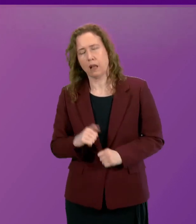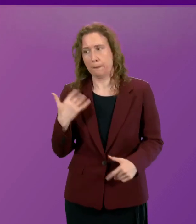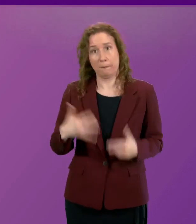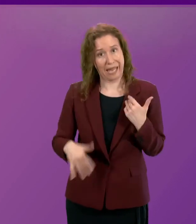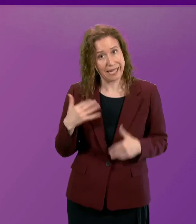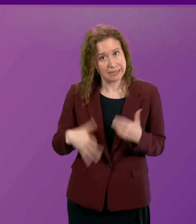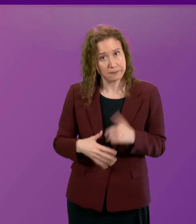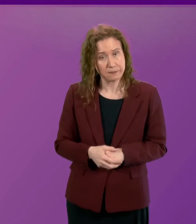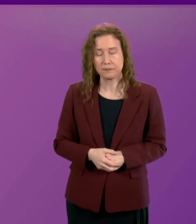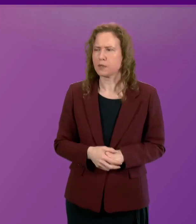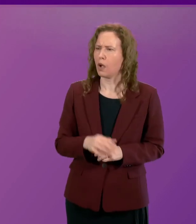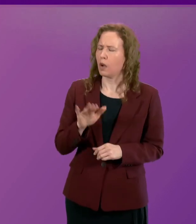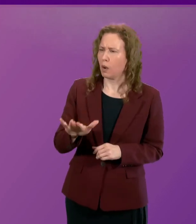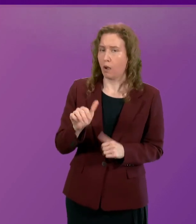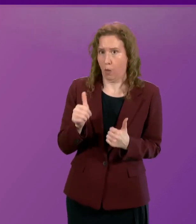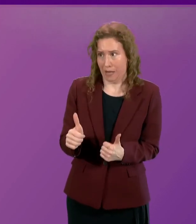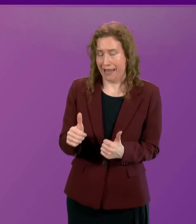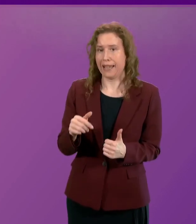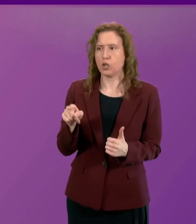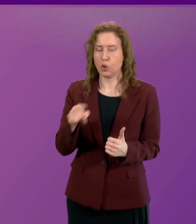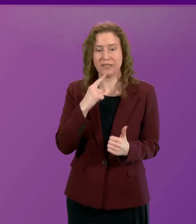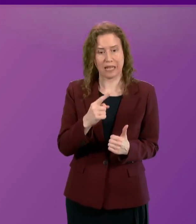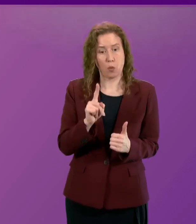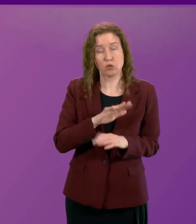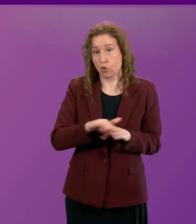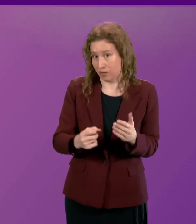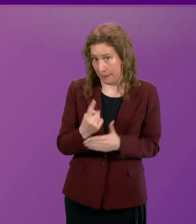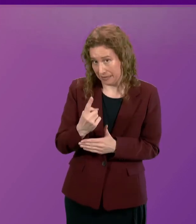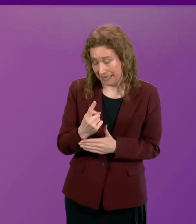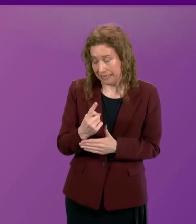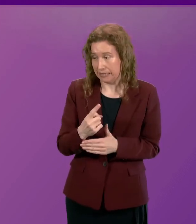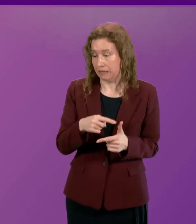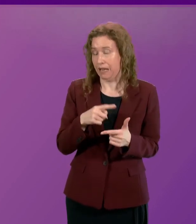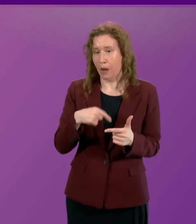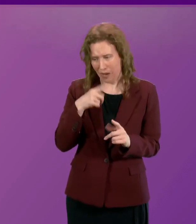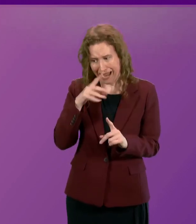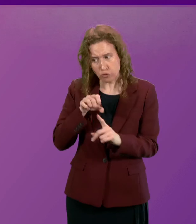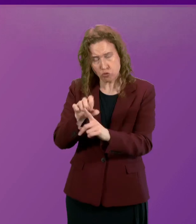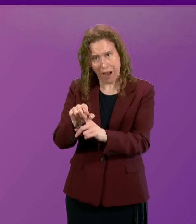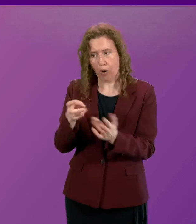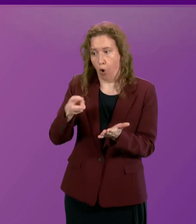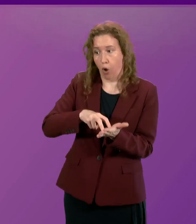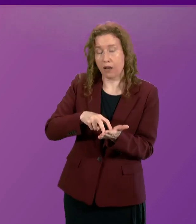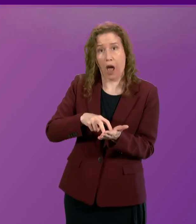After the First Minister has just read out what is not happening, and at a time when we can track our online shopping orders to the minute,